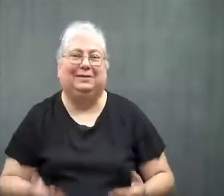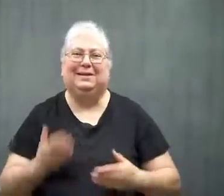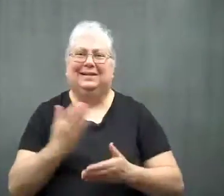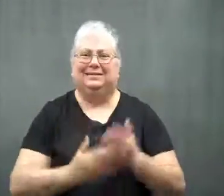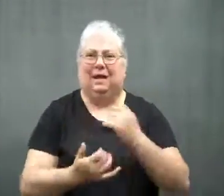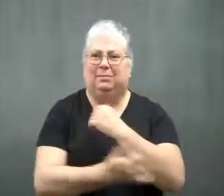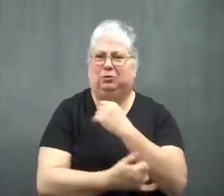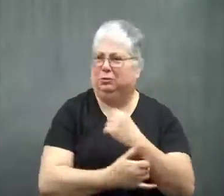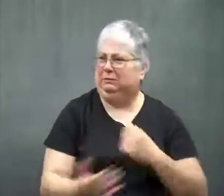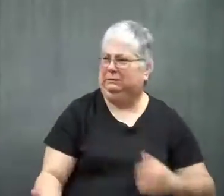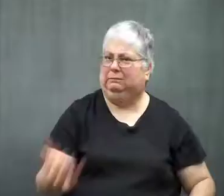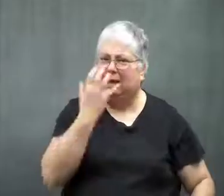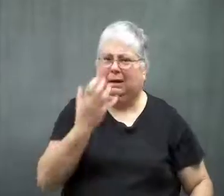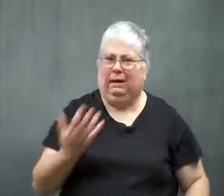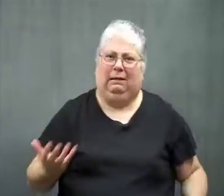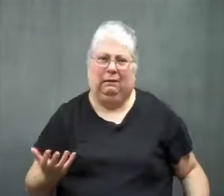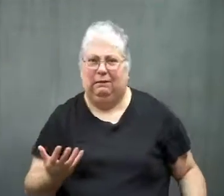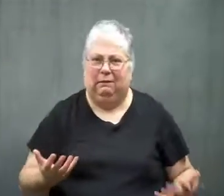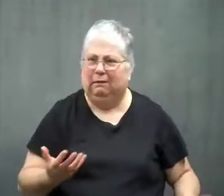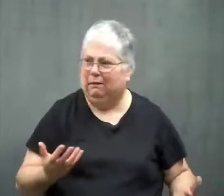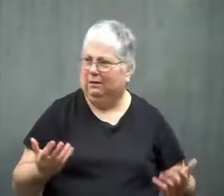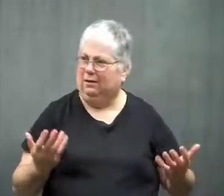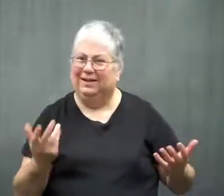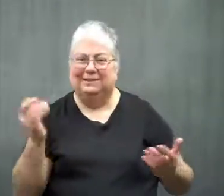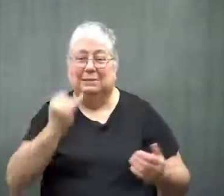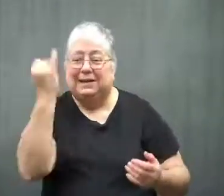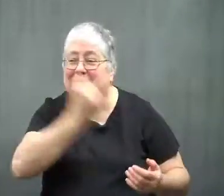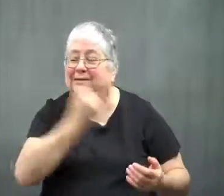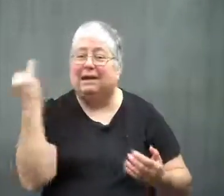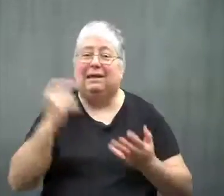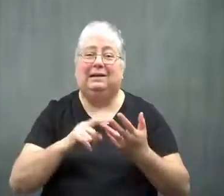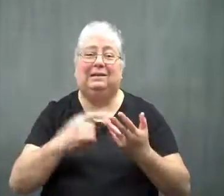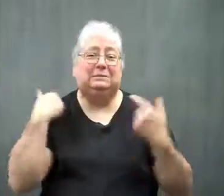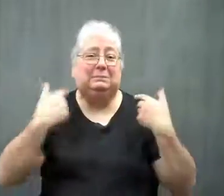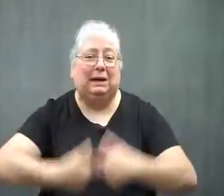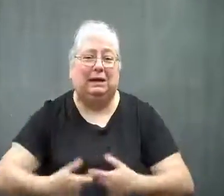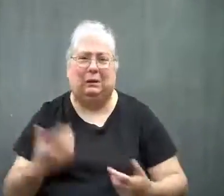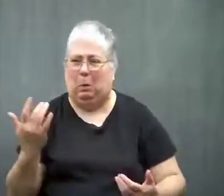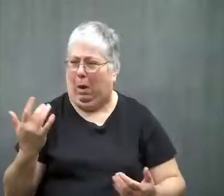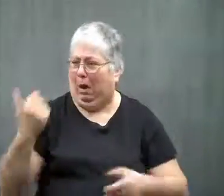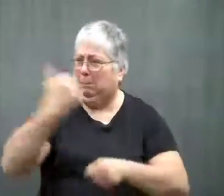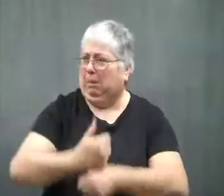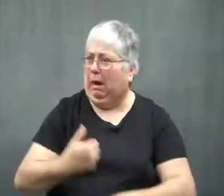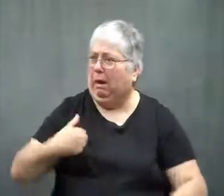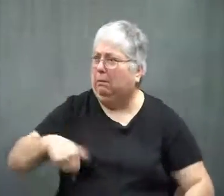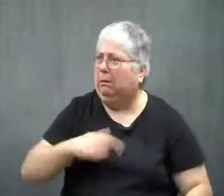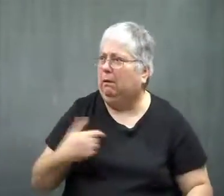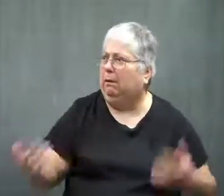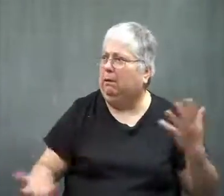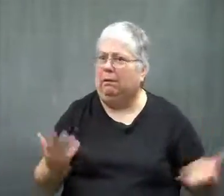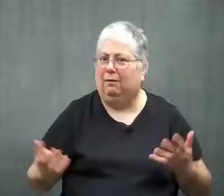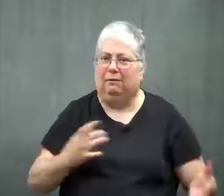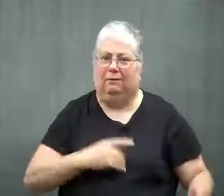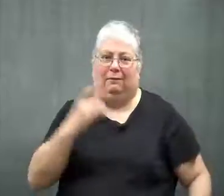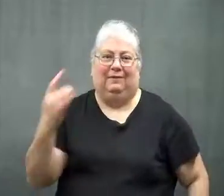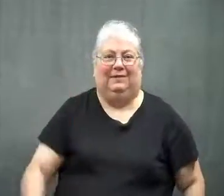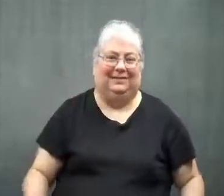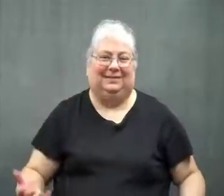This has made some countries mad. Italy and Spain do not like being blamed for the outbreak.